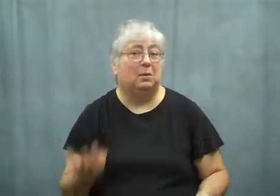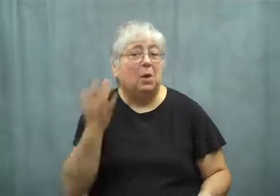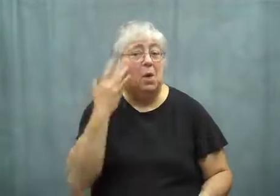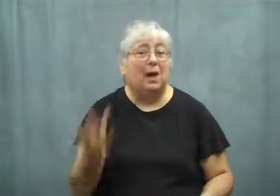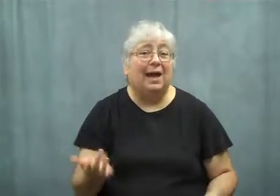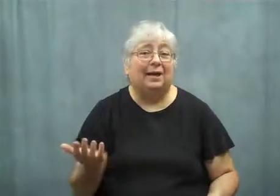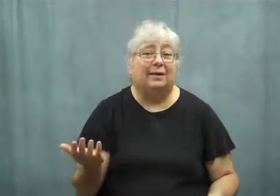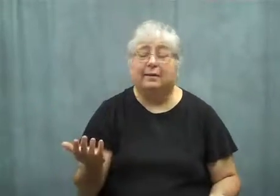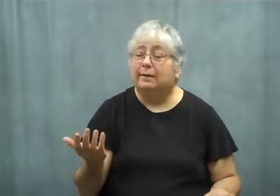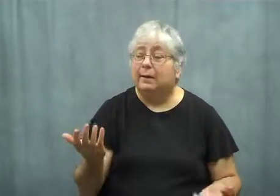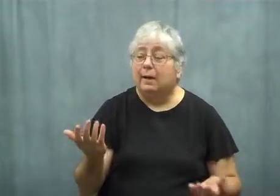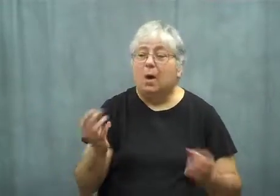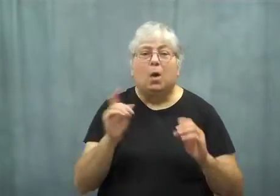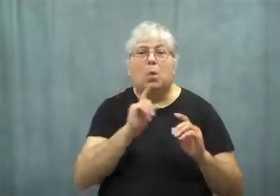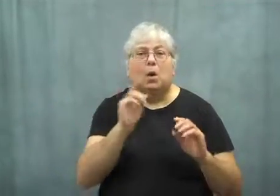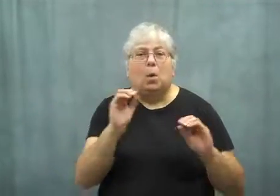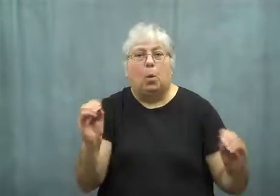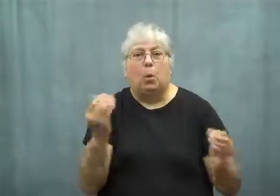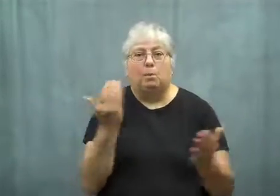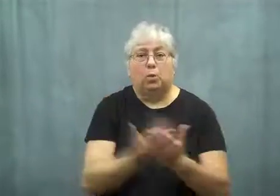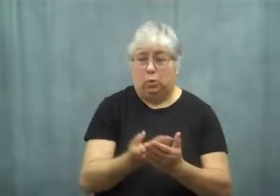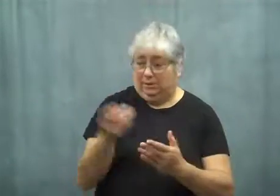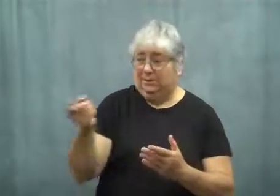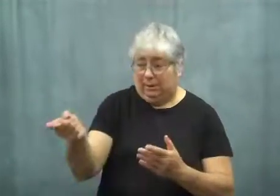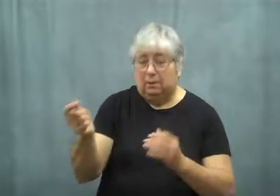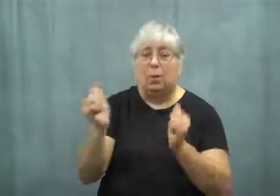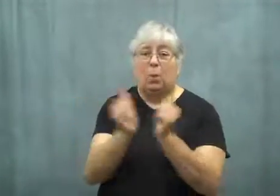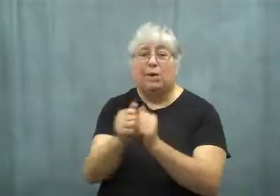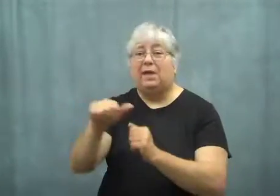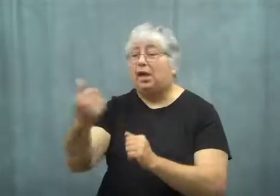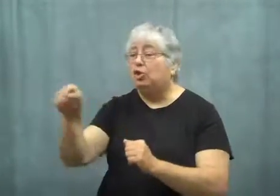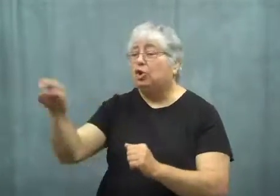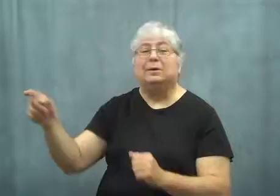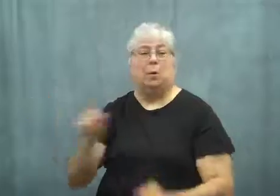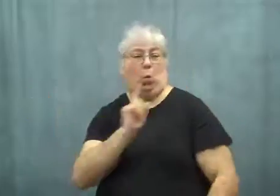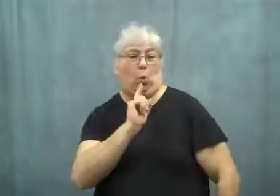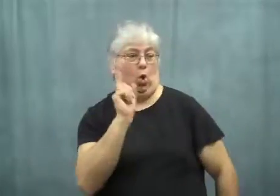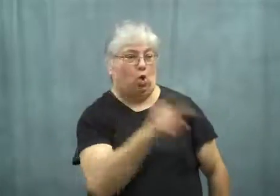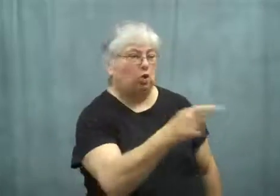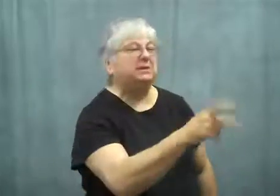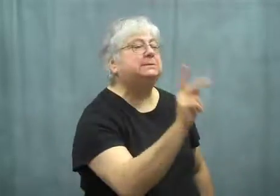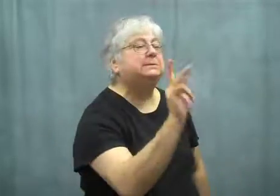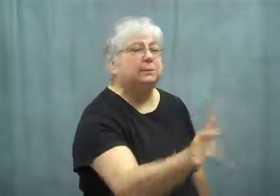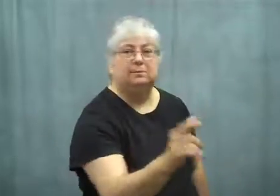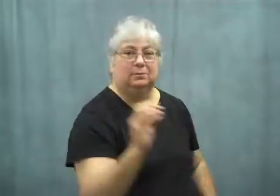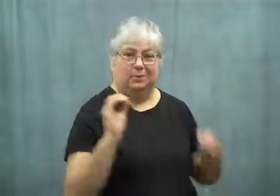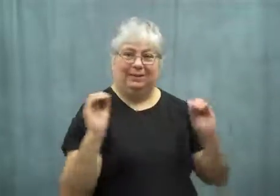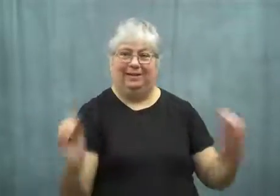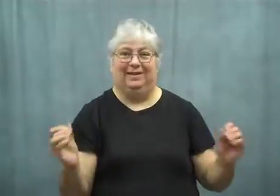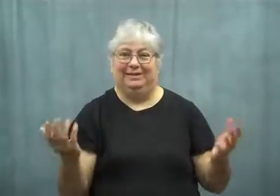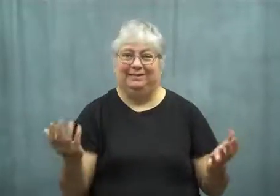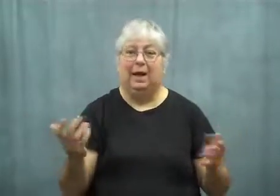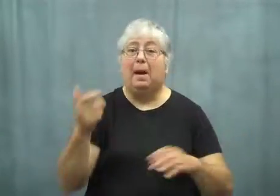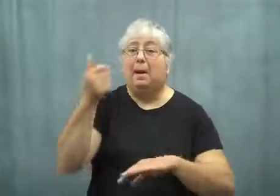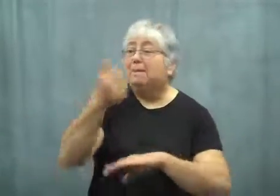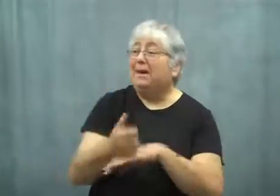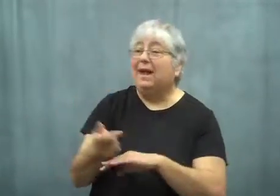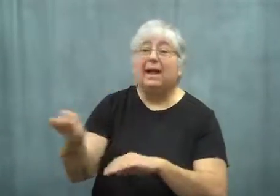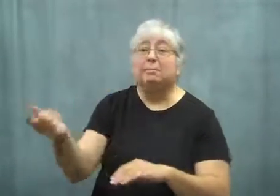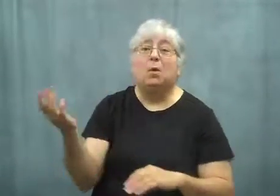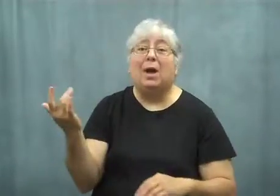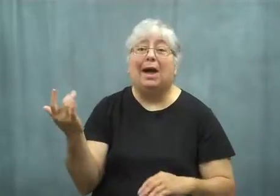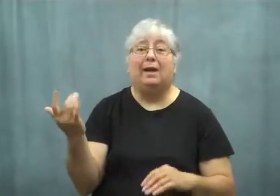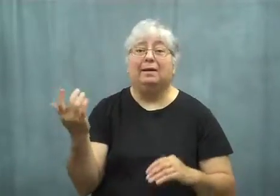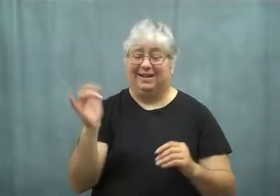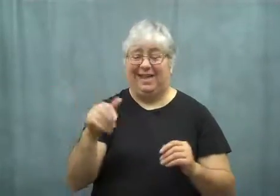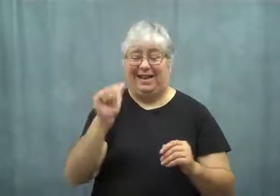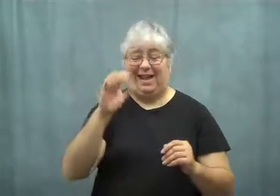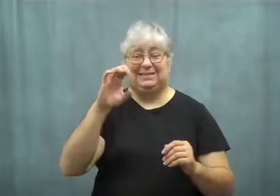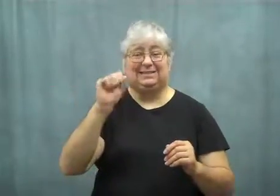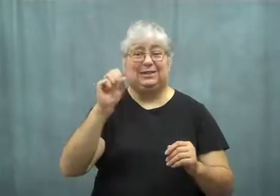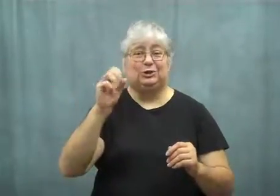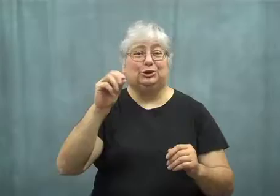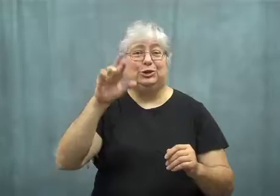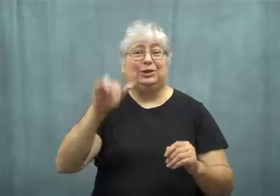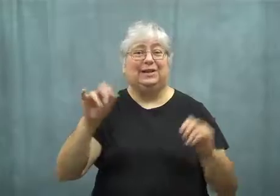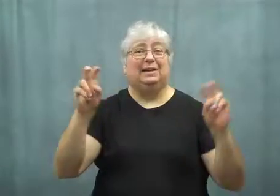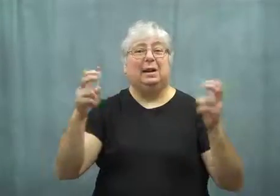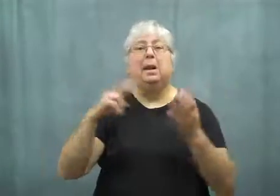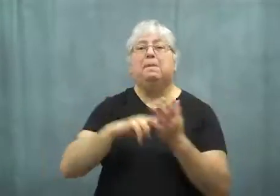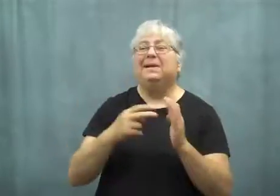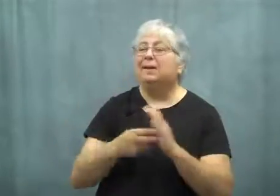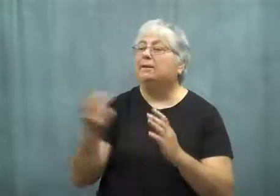No evidence was presented that he ordered the killings.